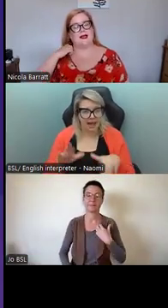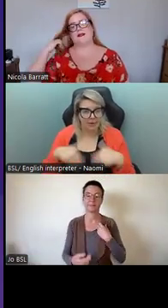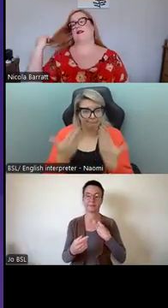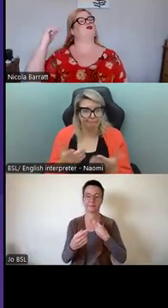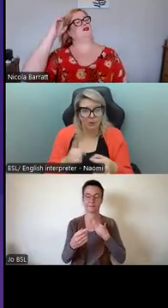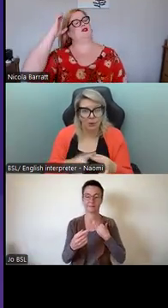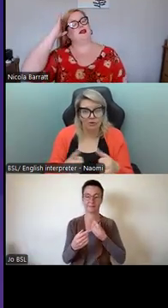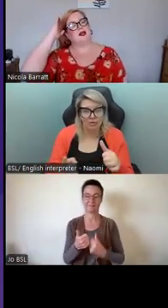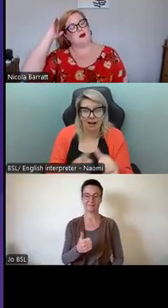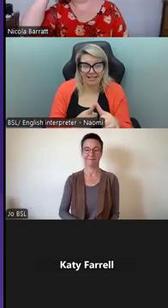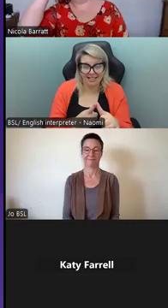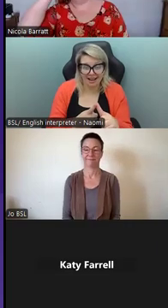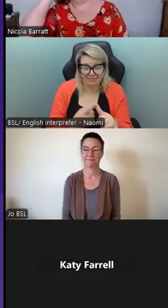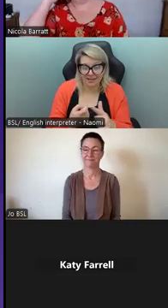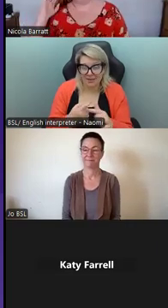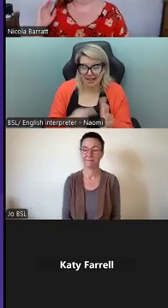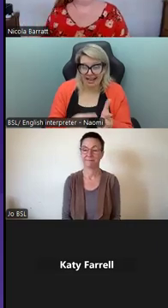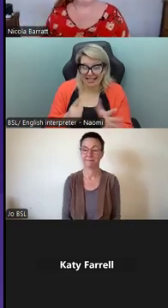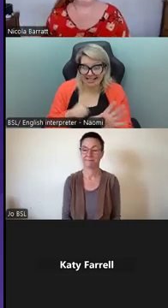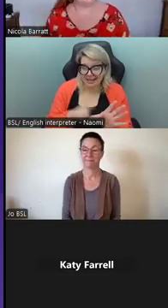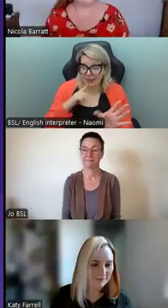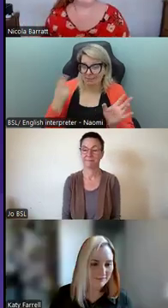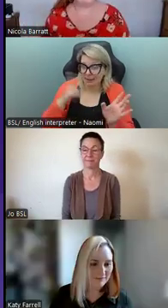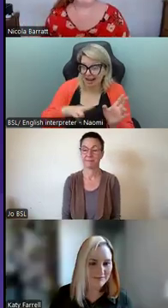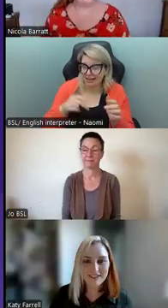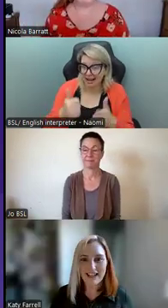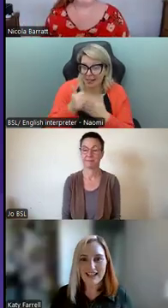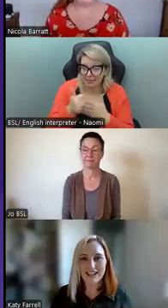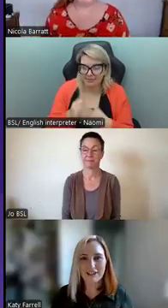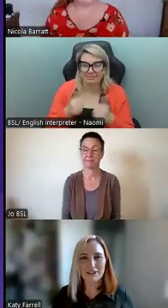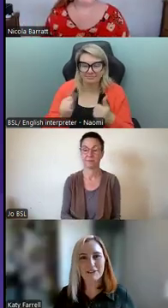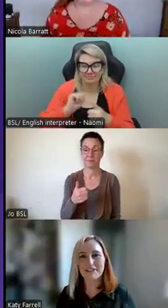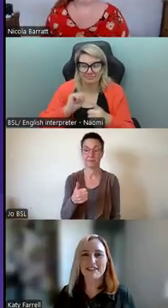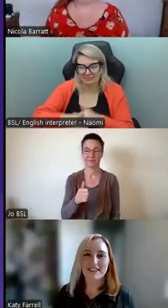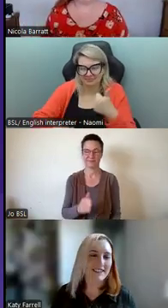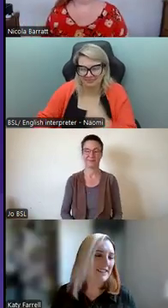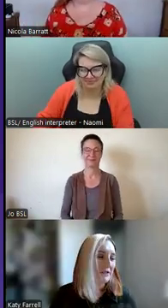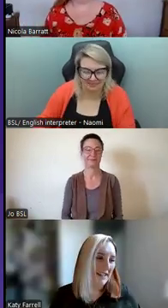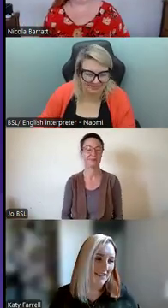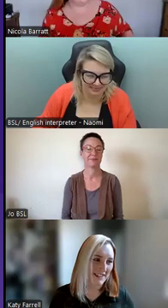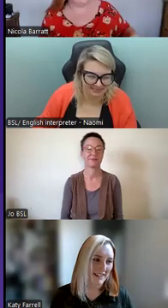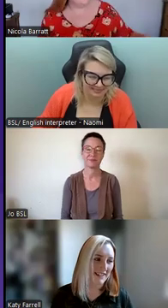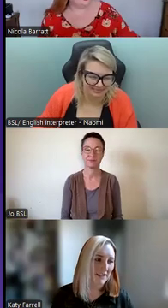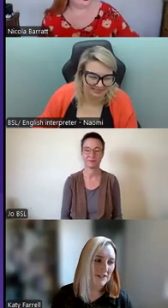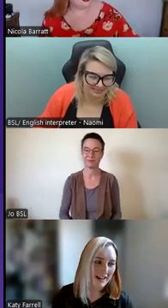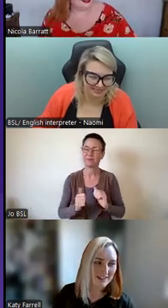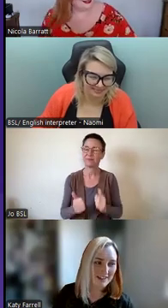Katie should come back and join me. Hello. Hello. -Well done, Nicola. That was excellent.